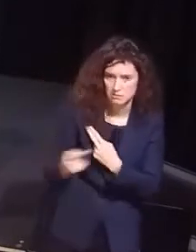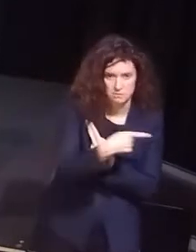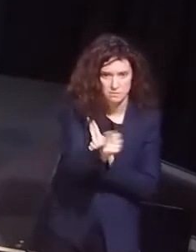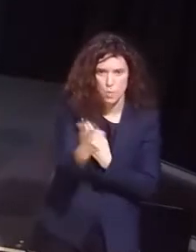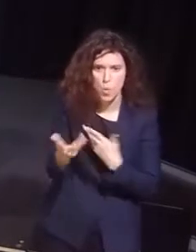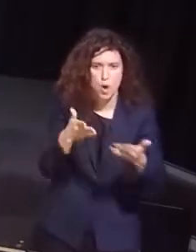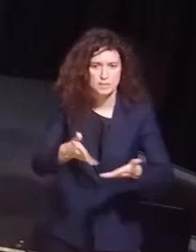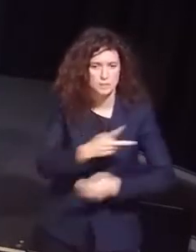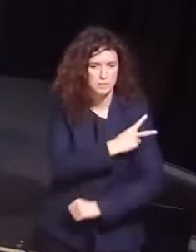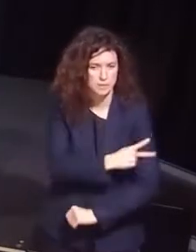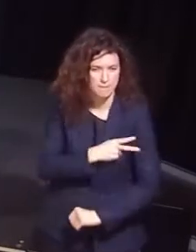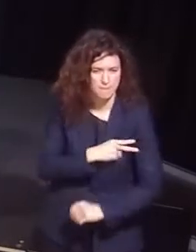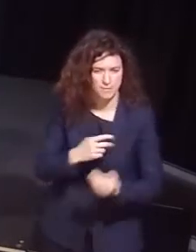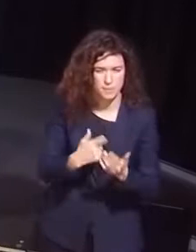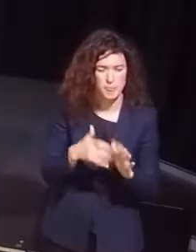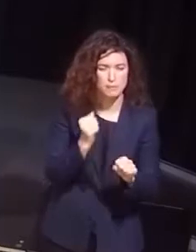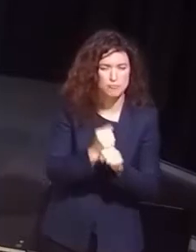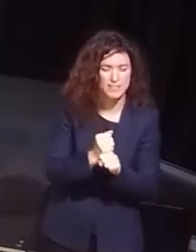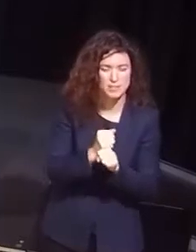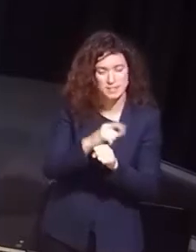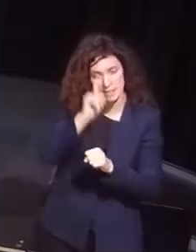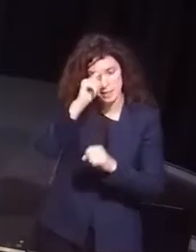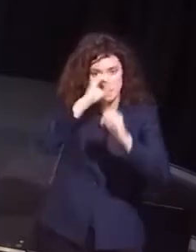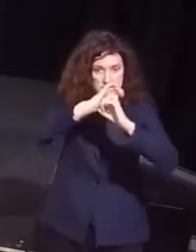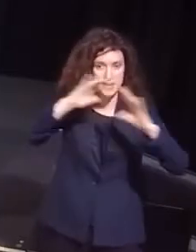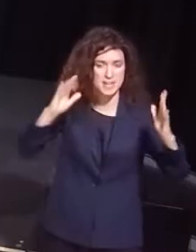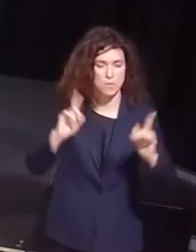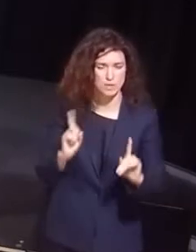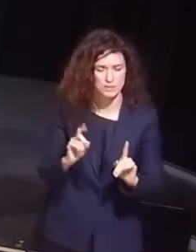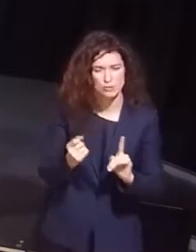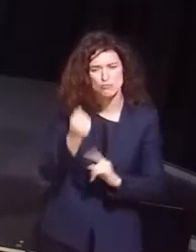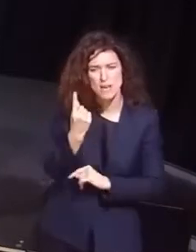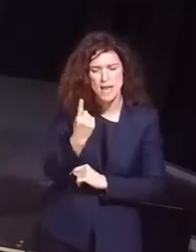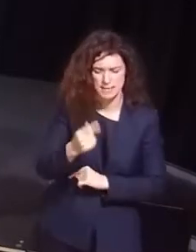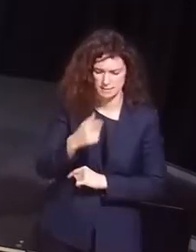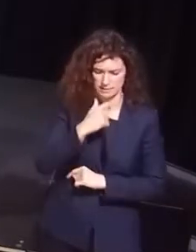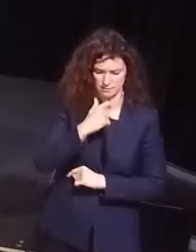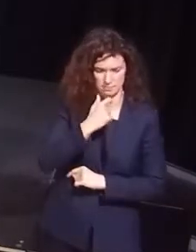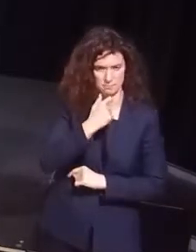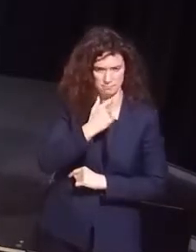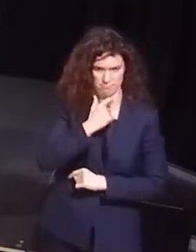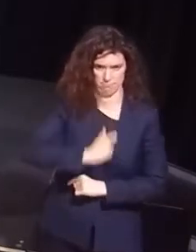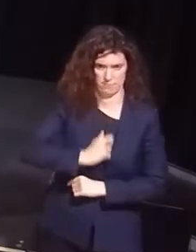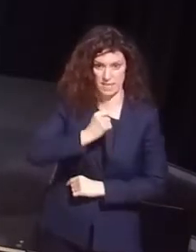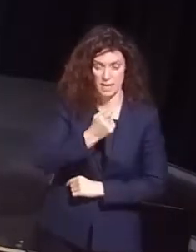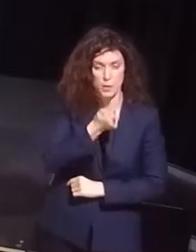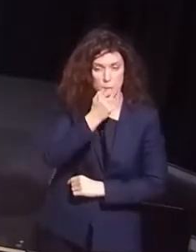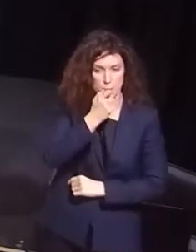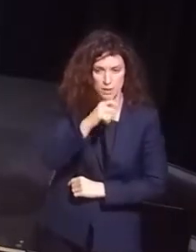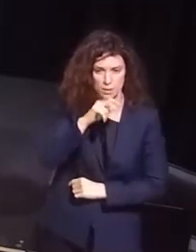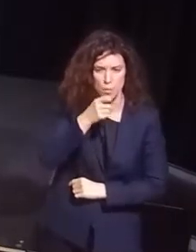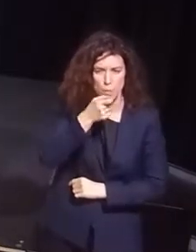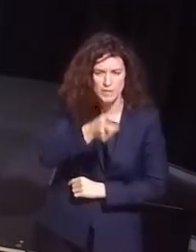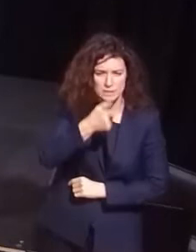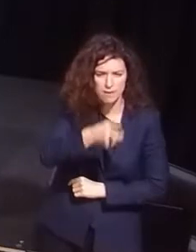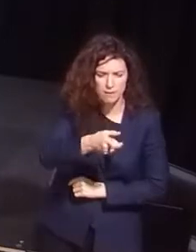Reg's epiphany was in realizing that if a patient could control the air in their mouth to blow a whistle, then the same process might be used